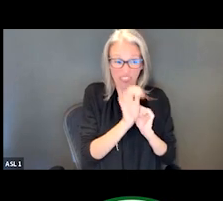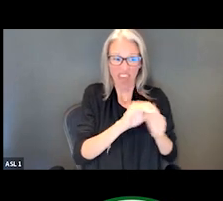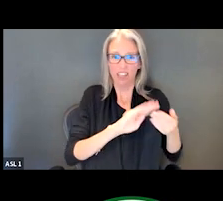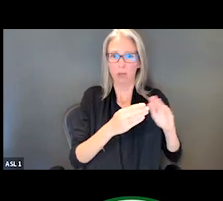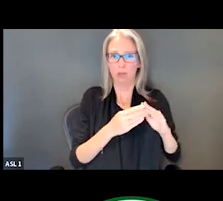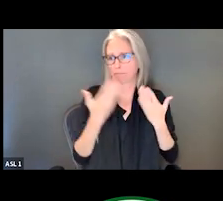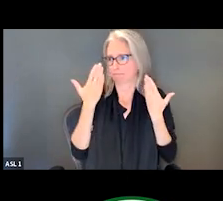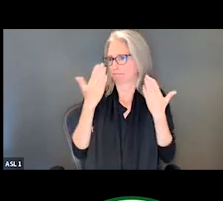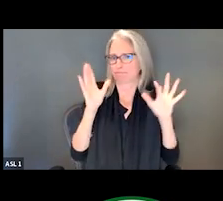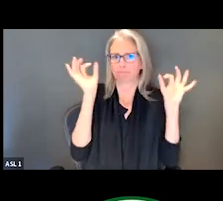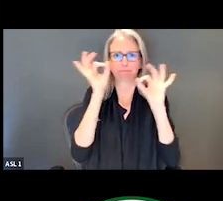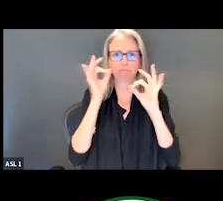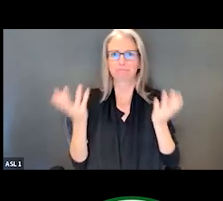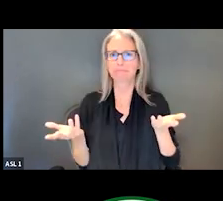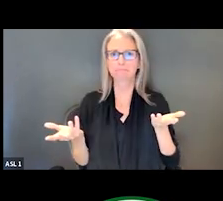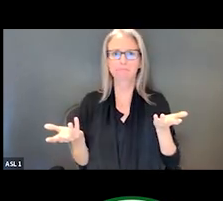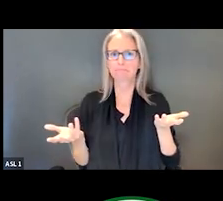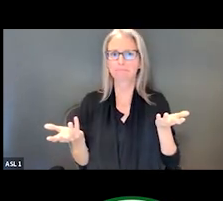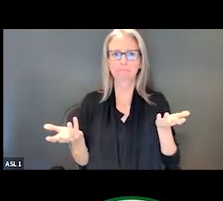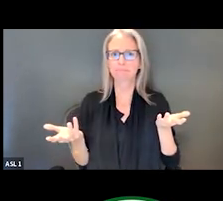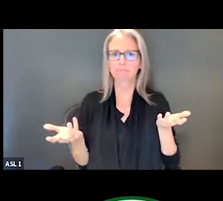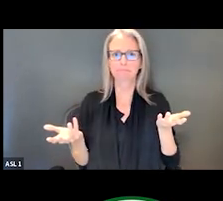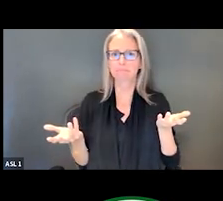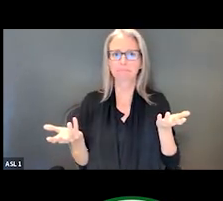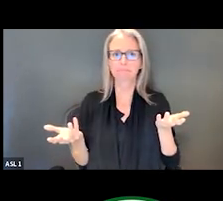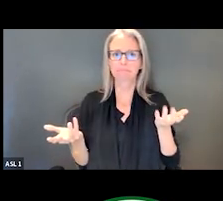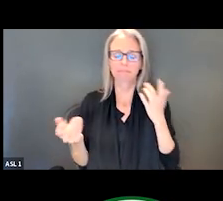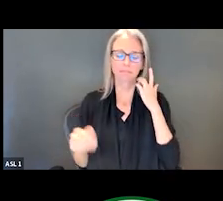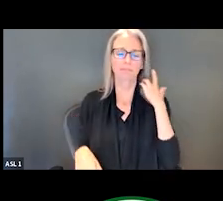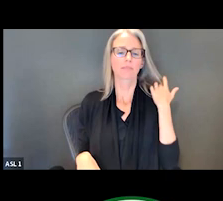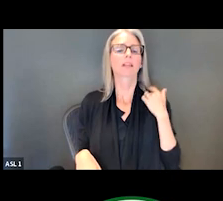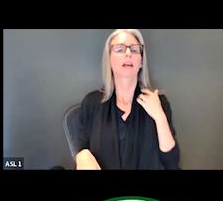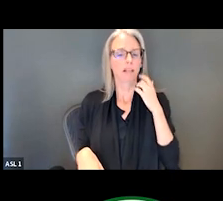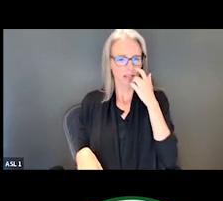Like Sabel said, letting people know we want them to apply. That is a little bit of a mind